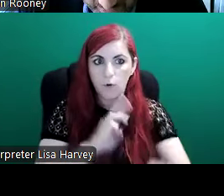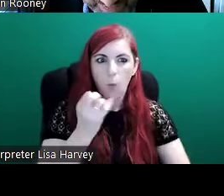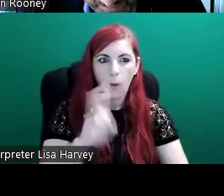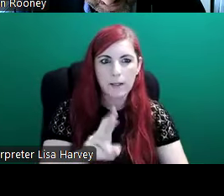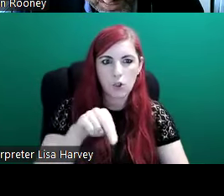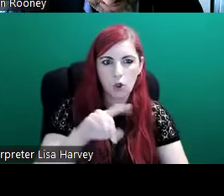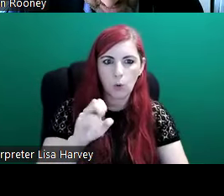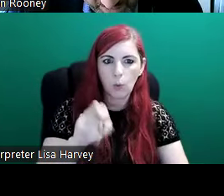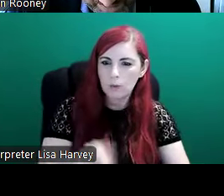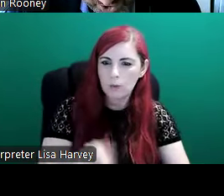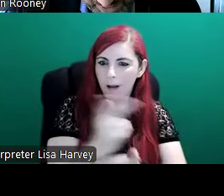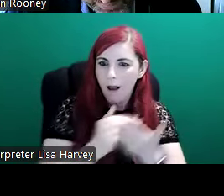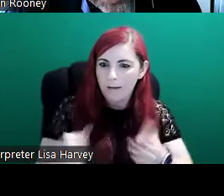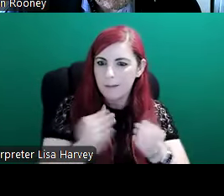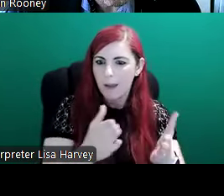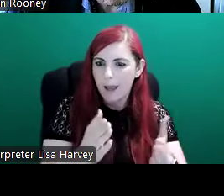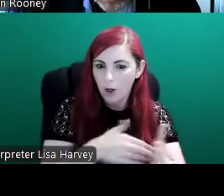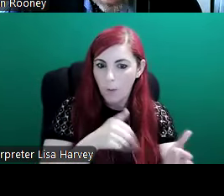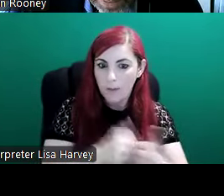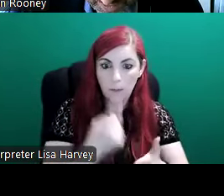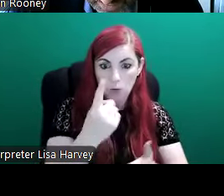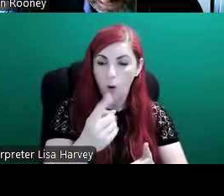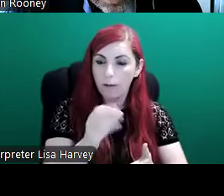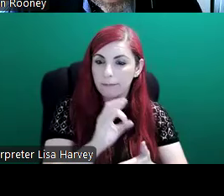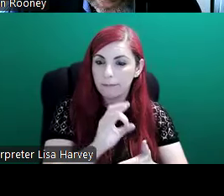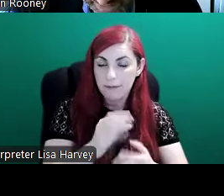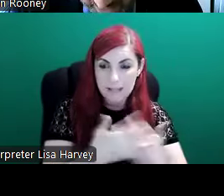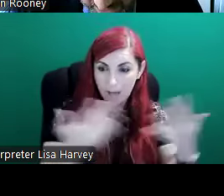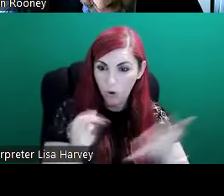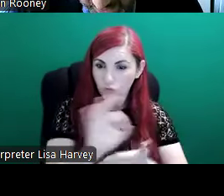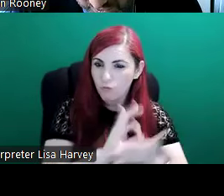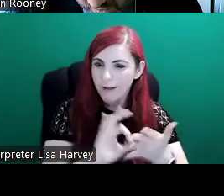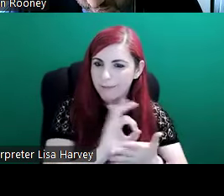one of several graphic designs Jellett produced in the 1930s and 40s, and echoes her